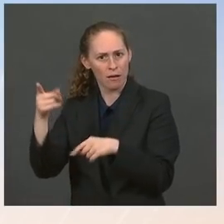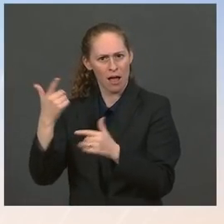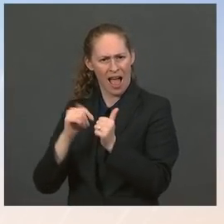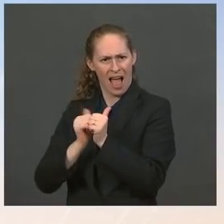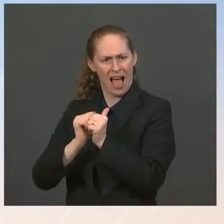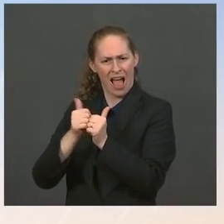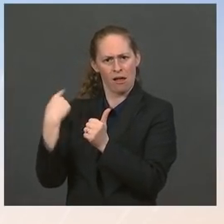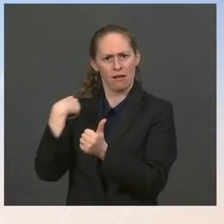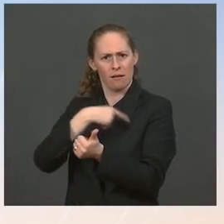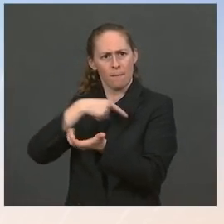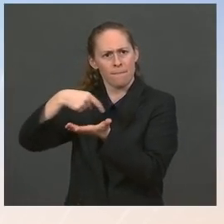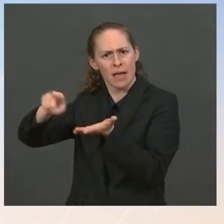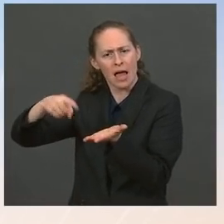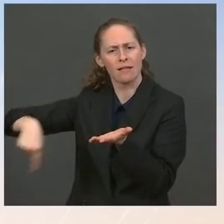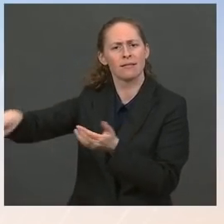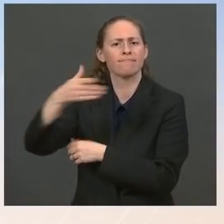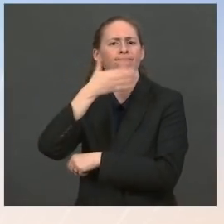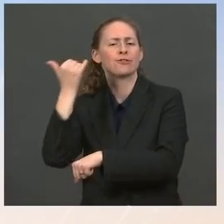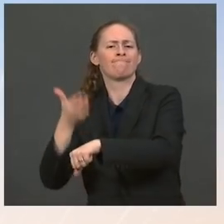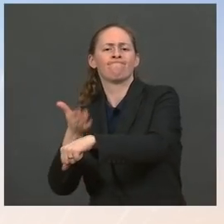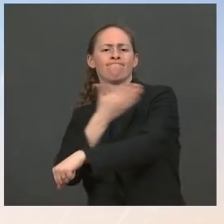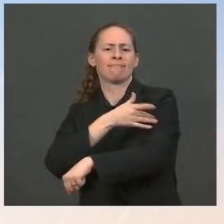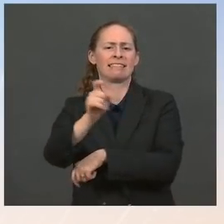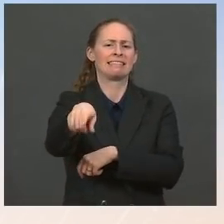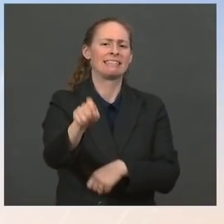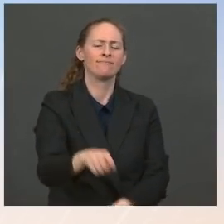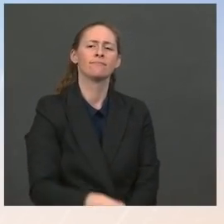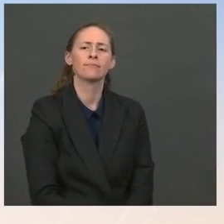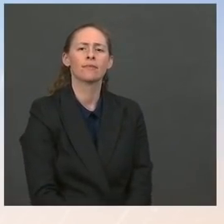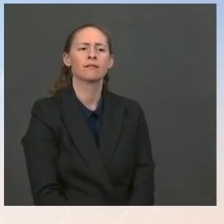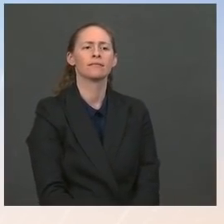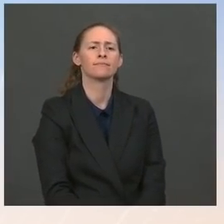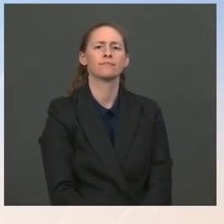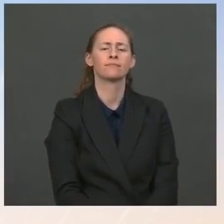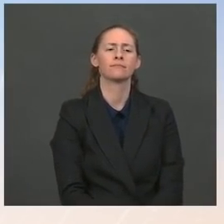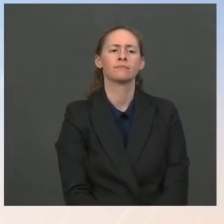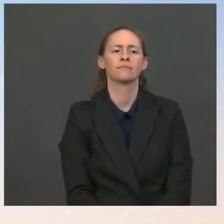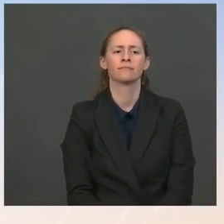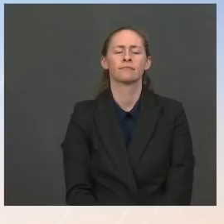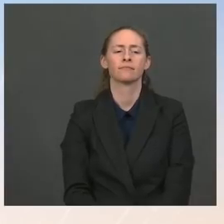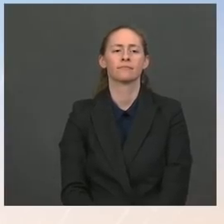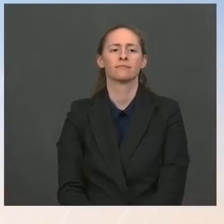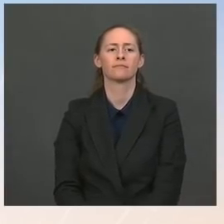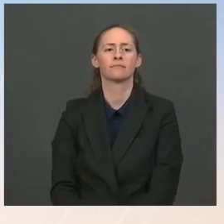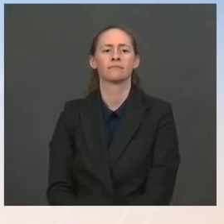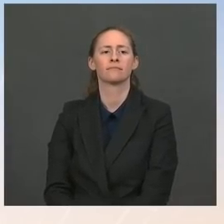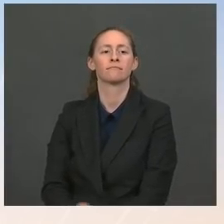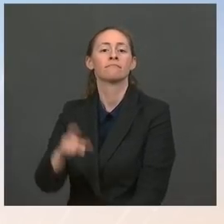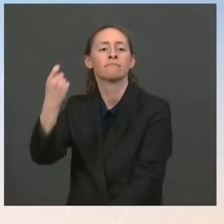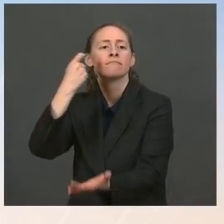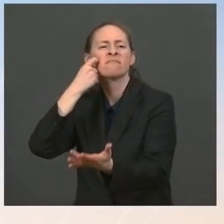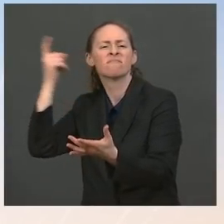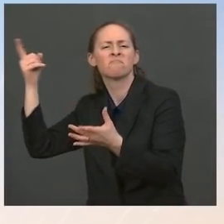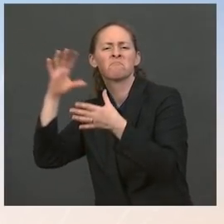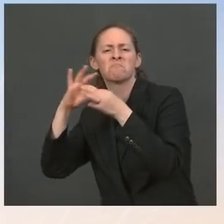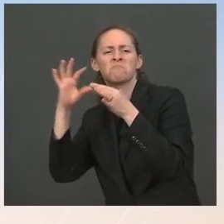The Press: Thank you, Secretary Buttigieg. President Biden said Americans will start seeing the effects of the infrastructure bill within two to three months. Is that also your assessment?